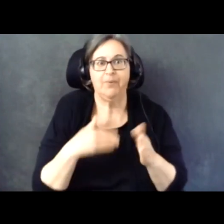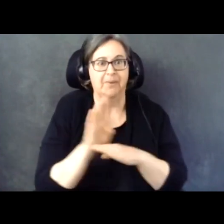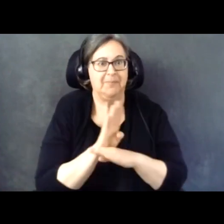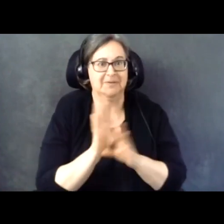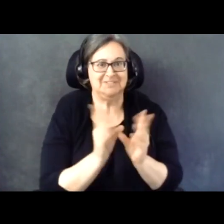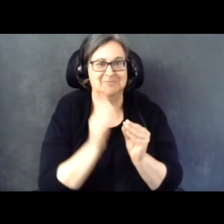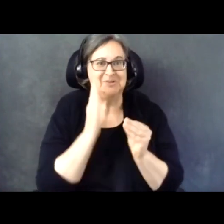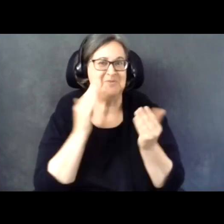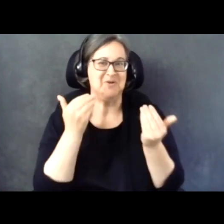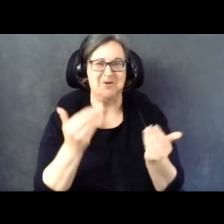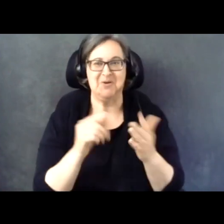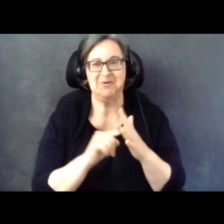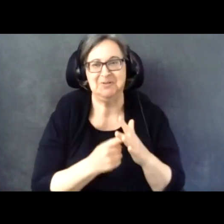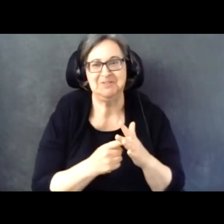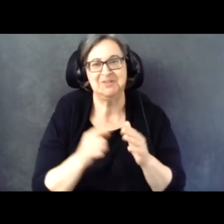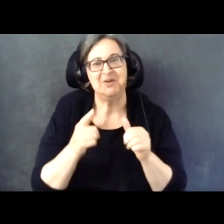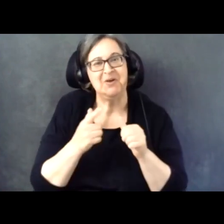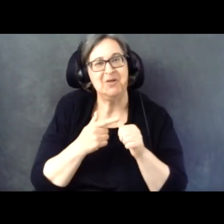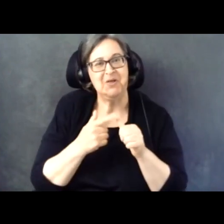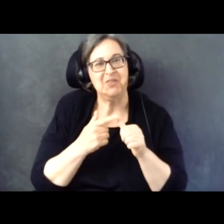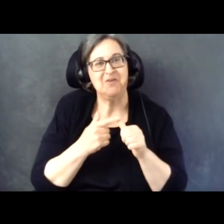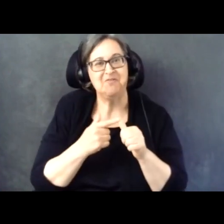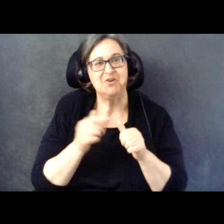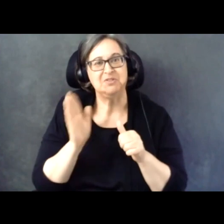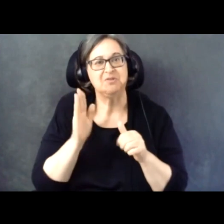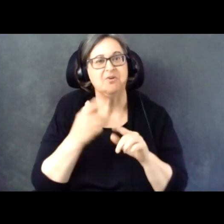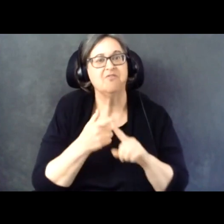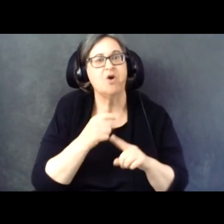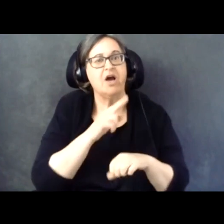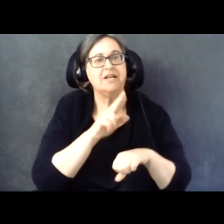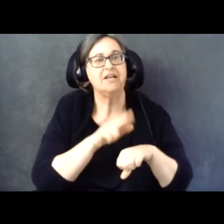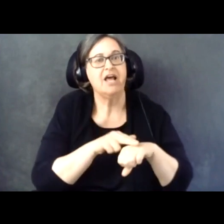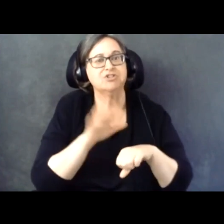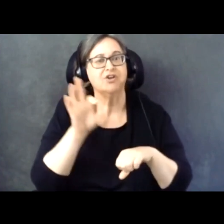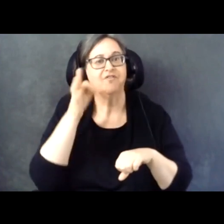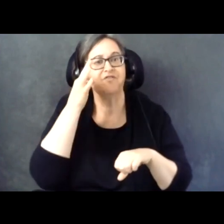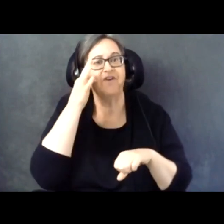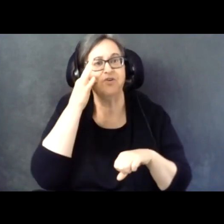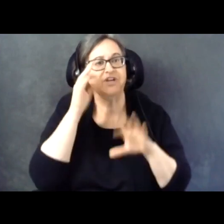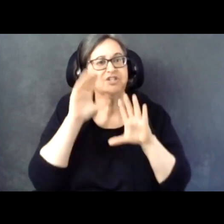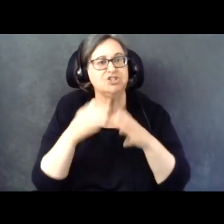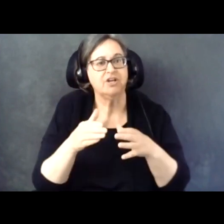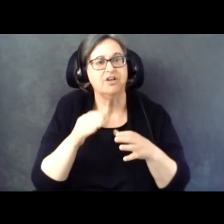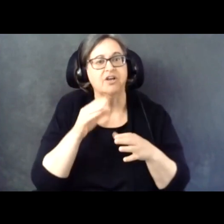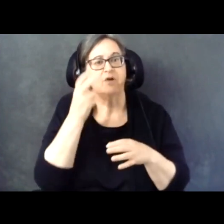Our first presentation is from the National Federation of the Blind discussing their 2020